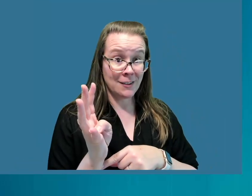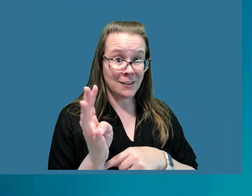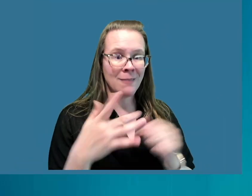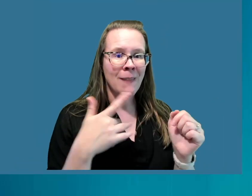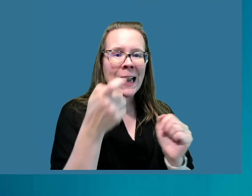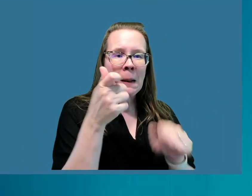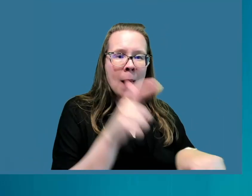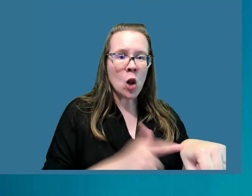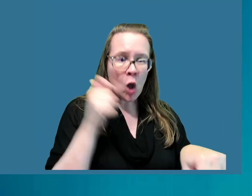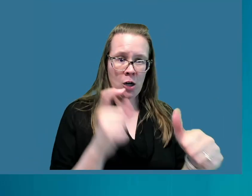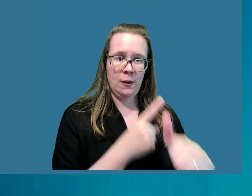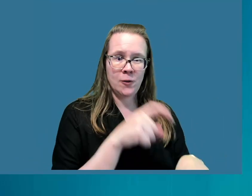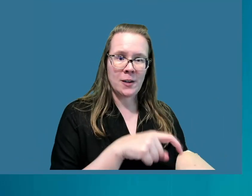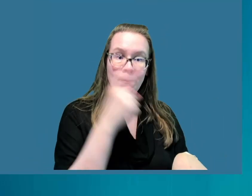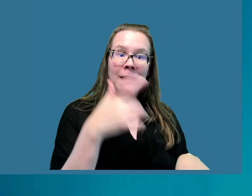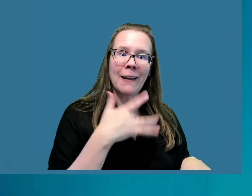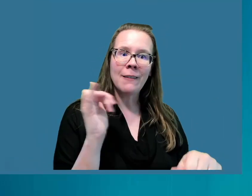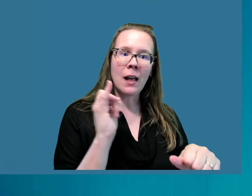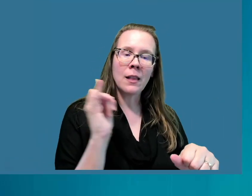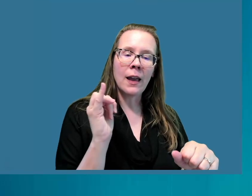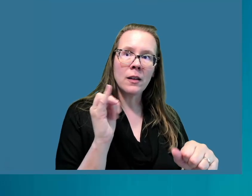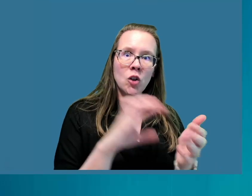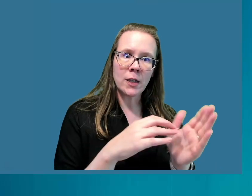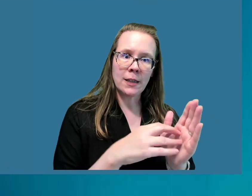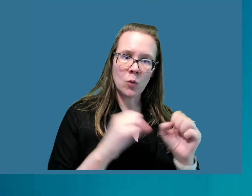For example, let's say you're going to bake them for 10 minutes. My first run,